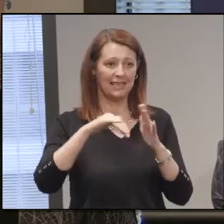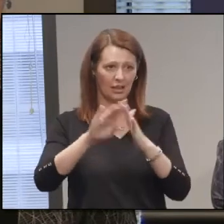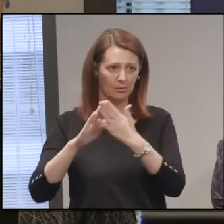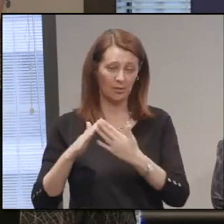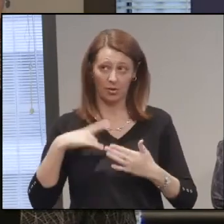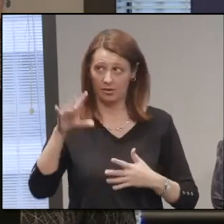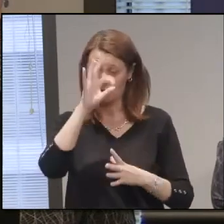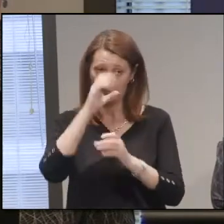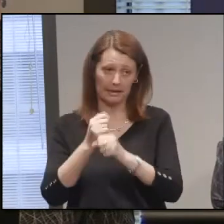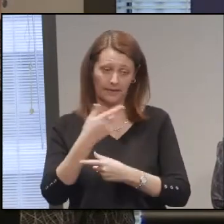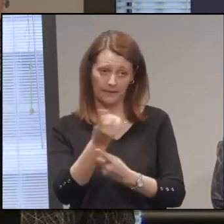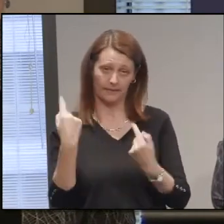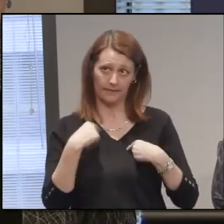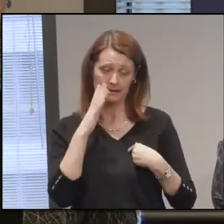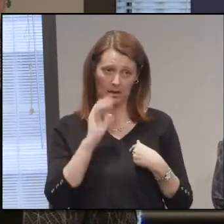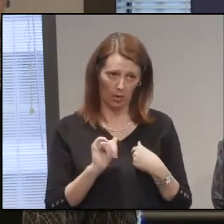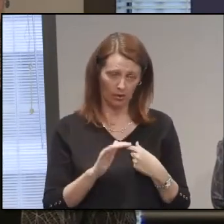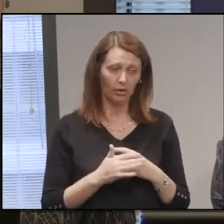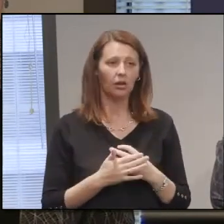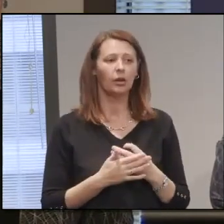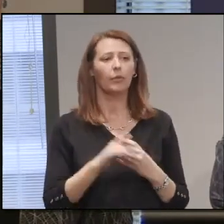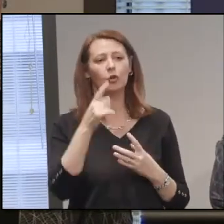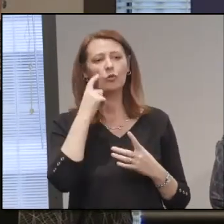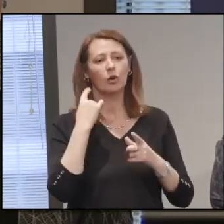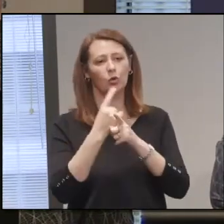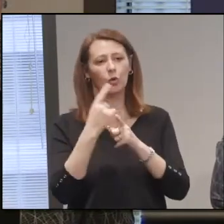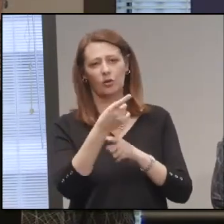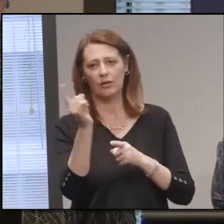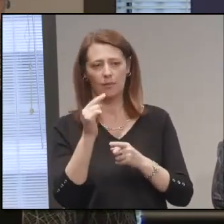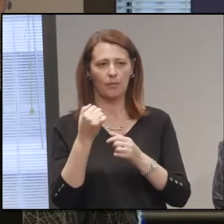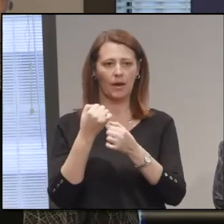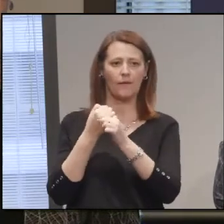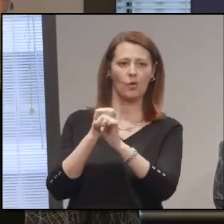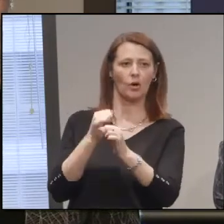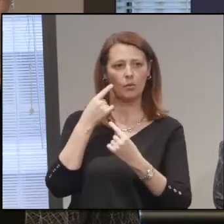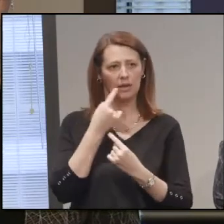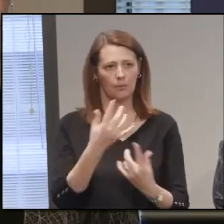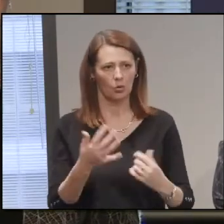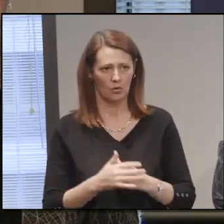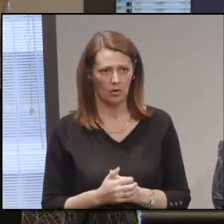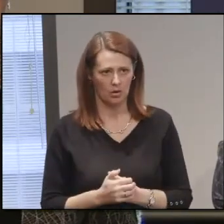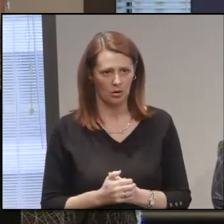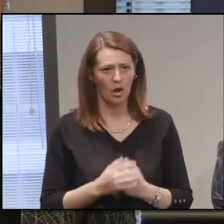secondly that you try to talk to them about avoidable exposures, things that they can do or